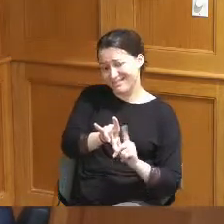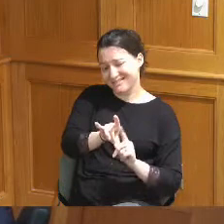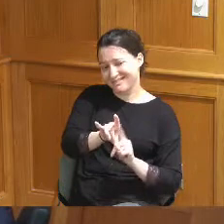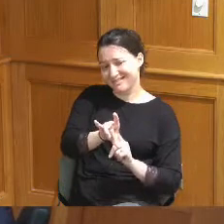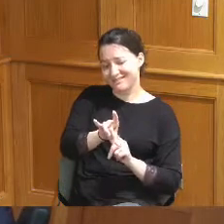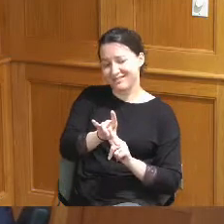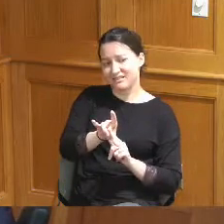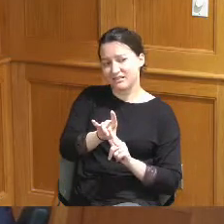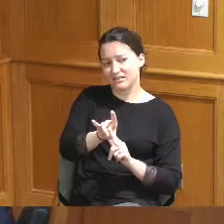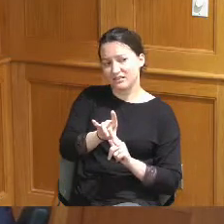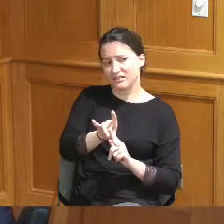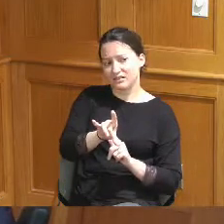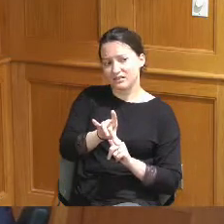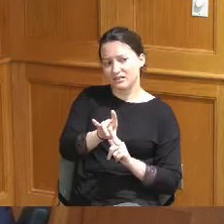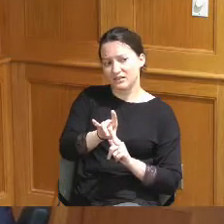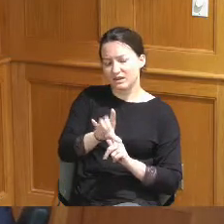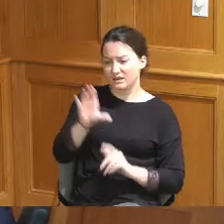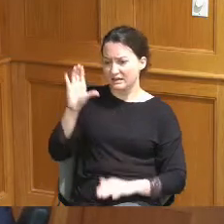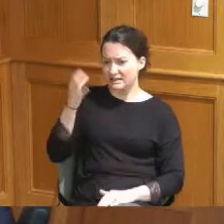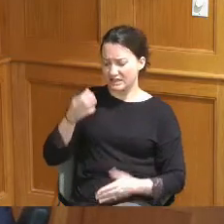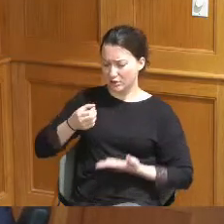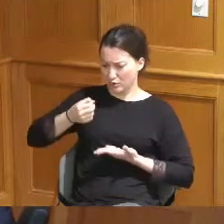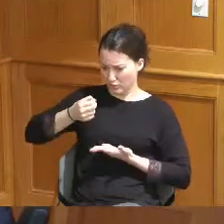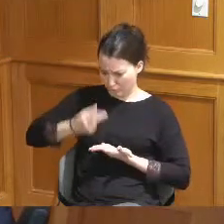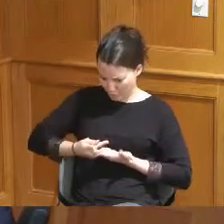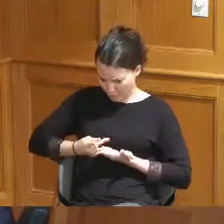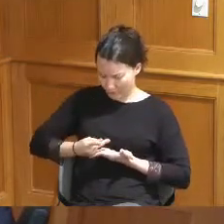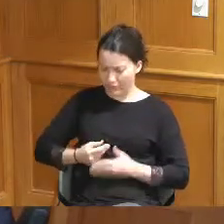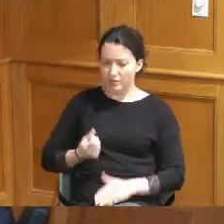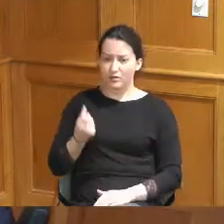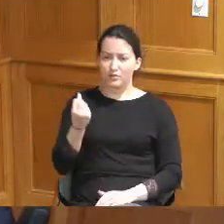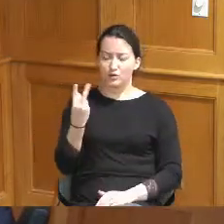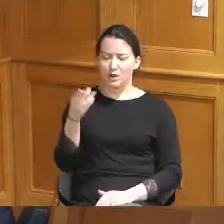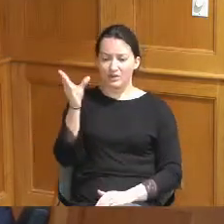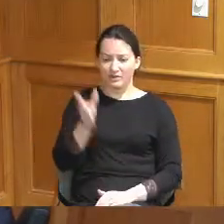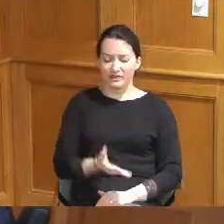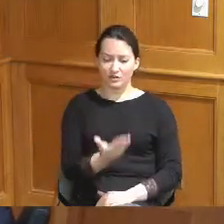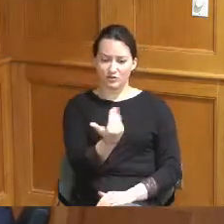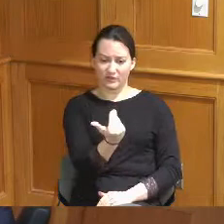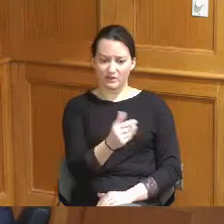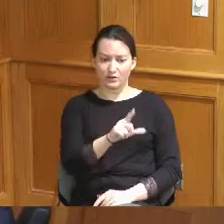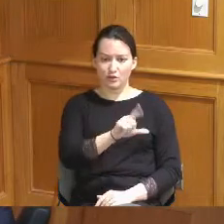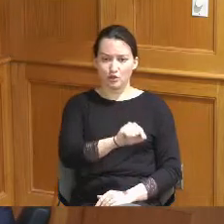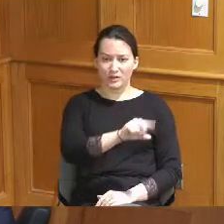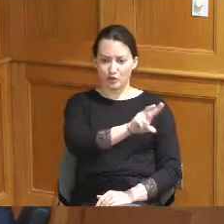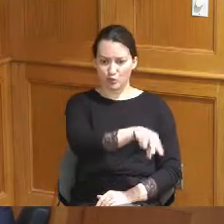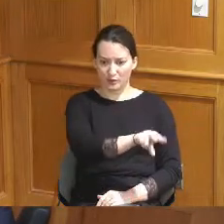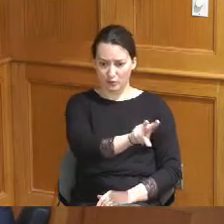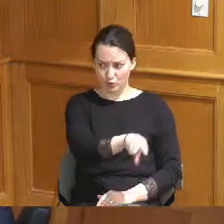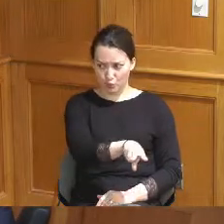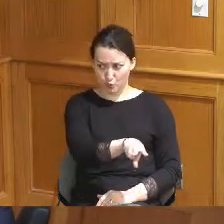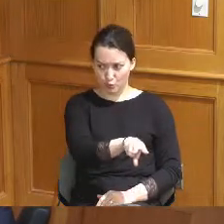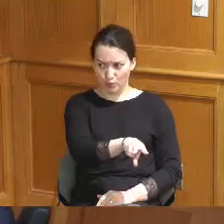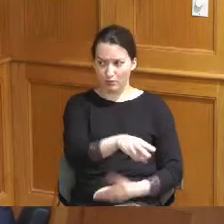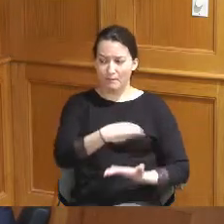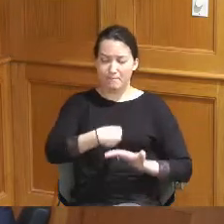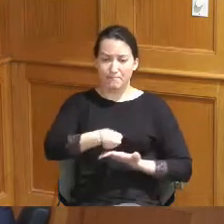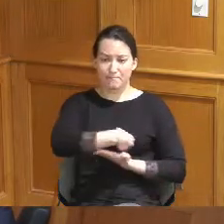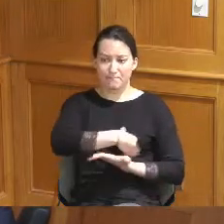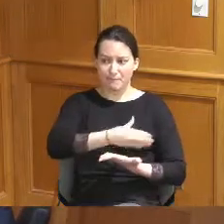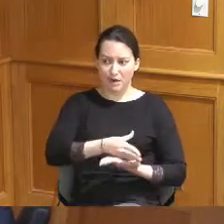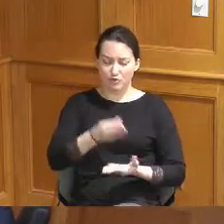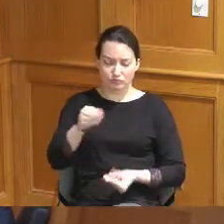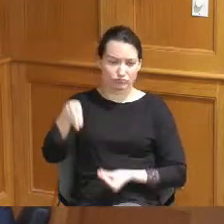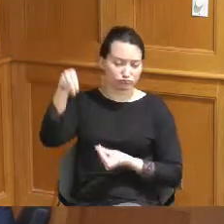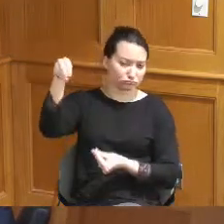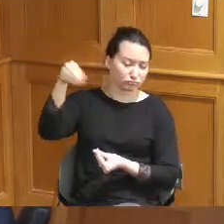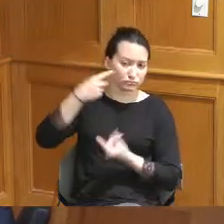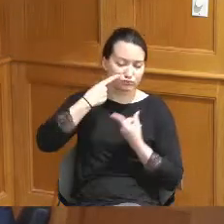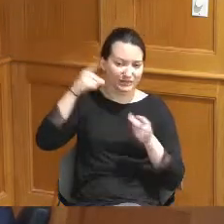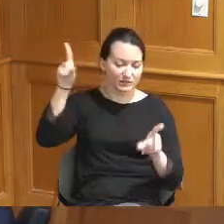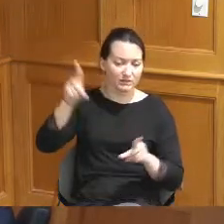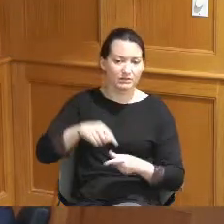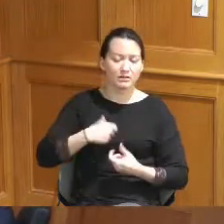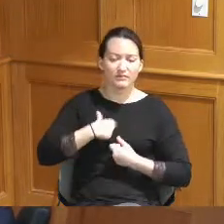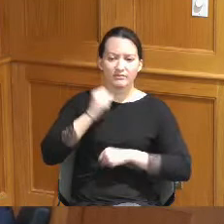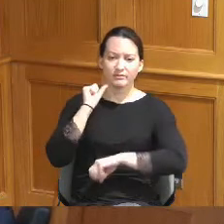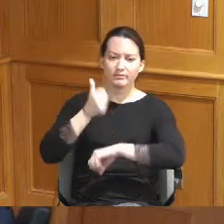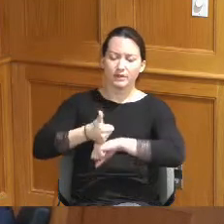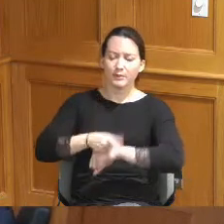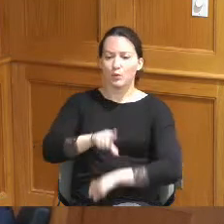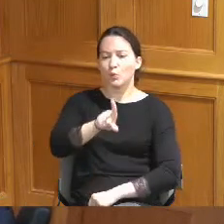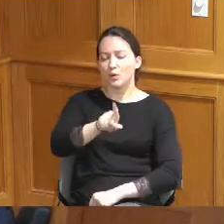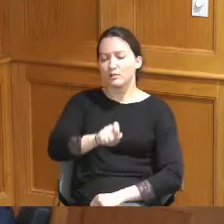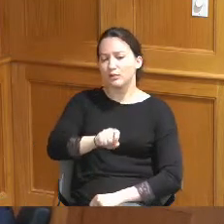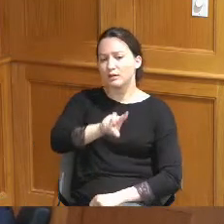us that it was approved on 12 15 2022 our budget resolution and it had establishing a 1.21 billion